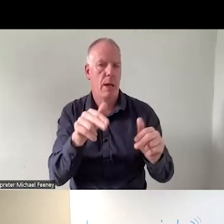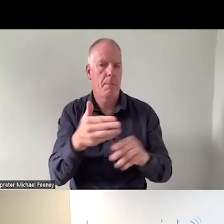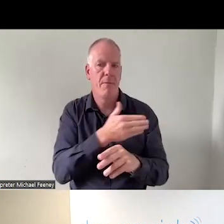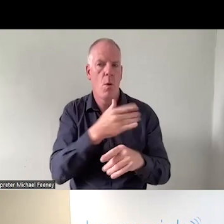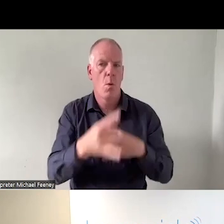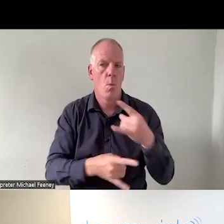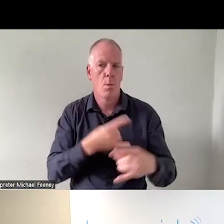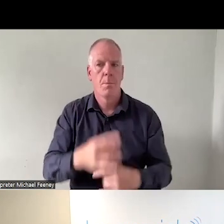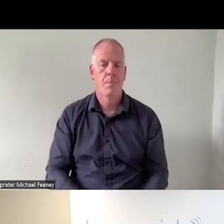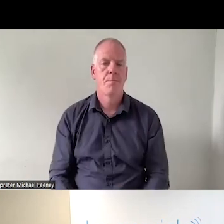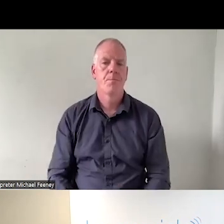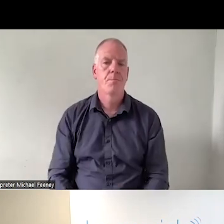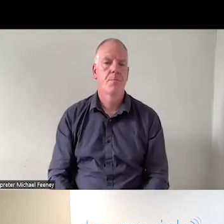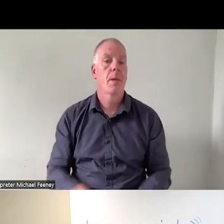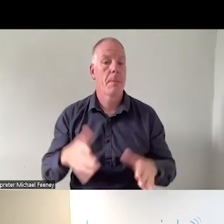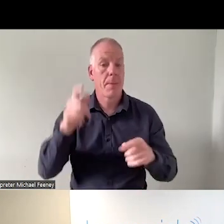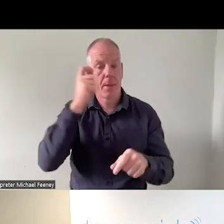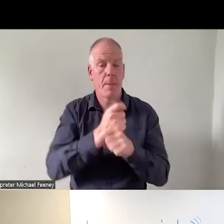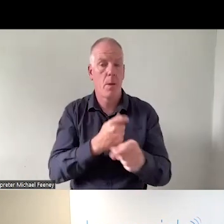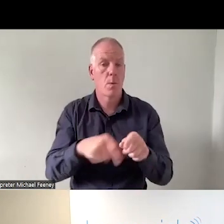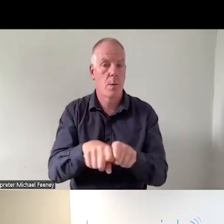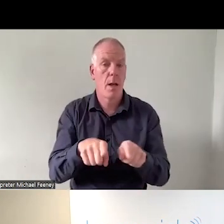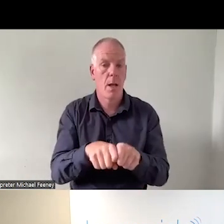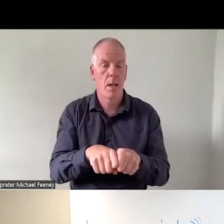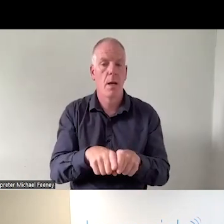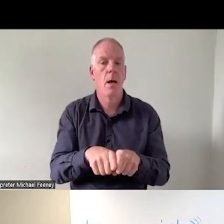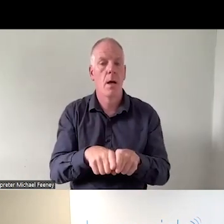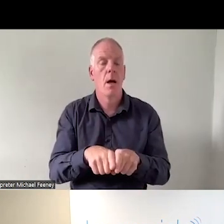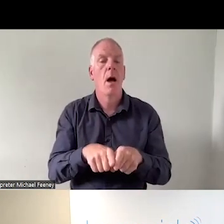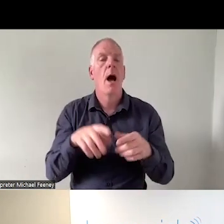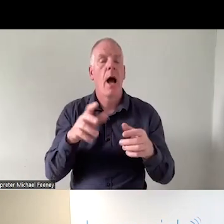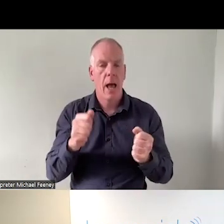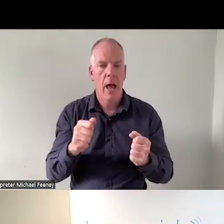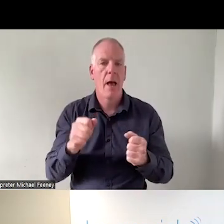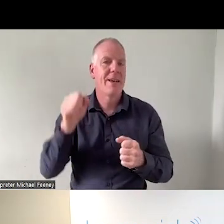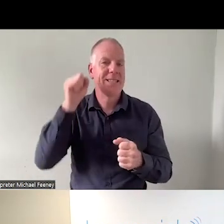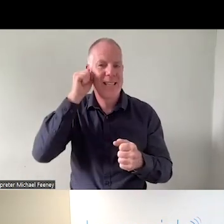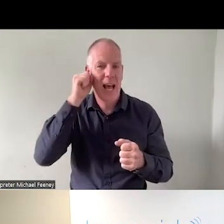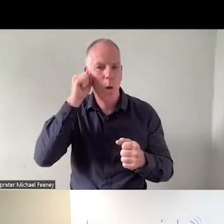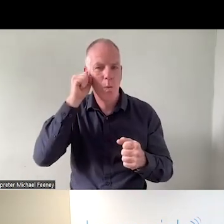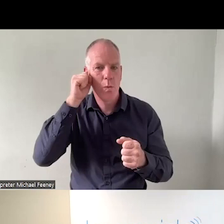You might want to consider, potentially, putting the performance sound into enclosed headphones as well,